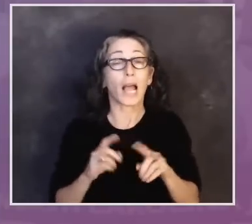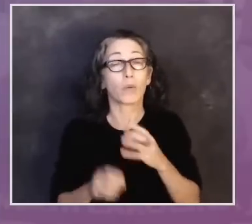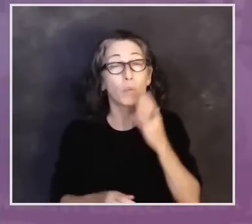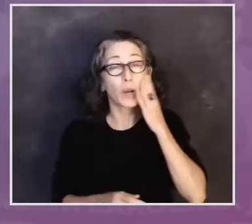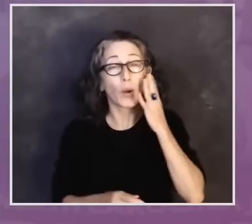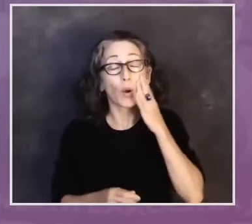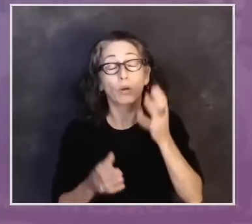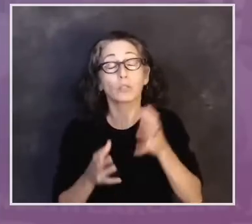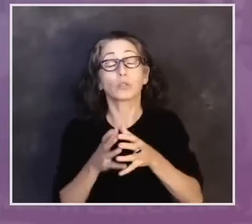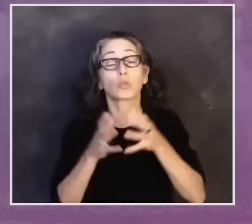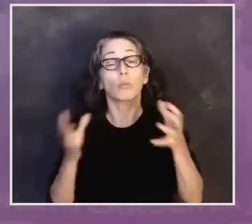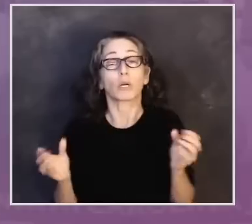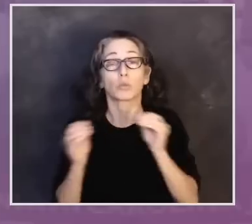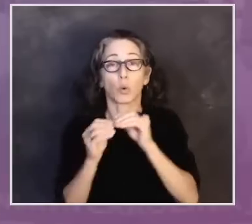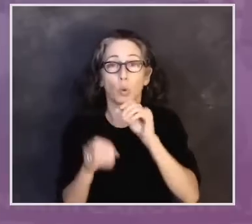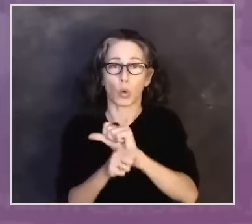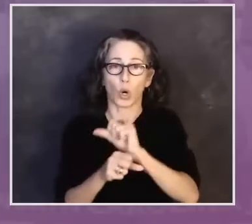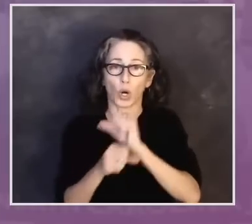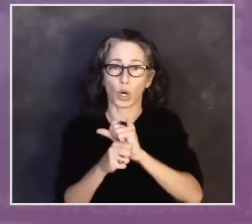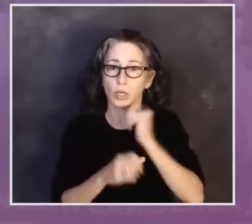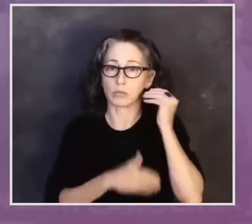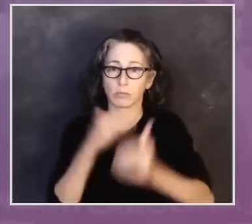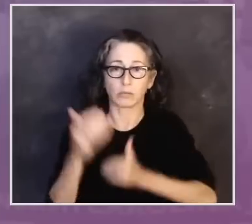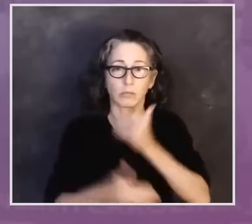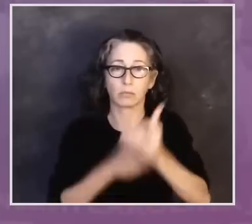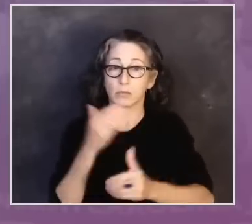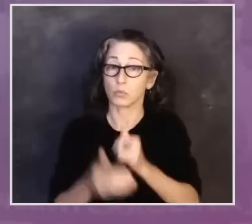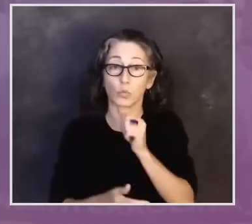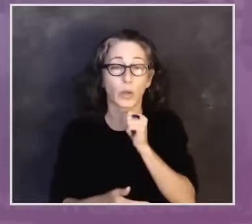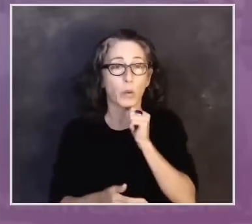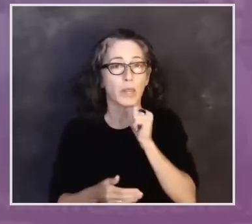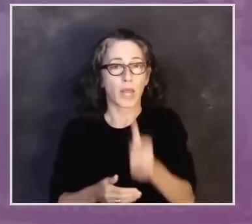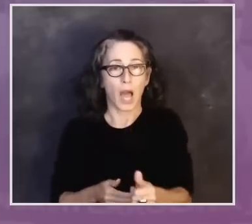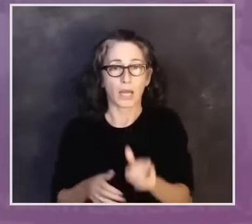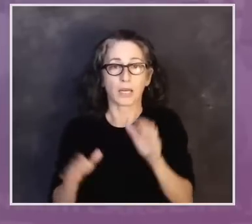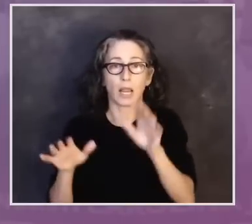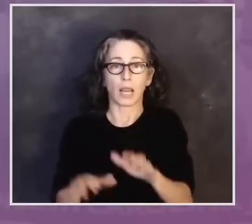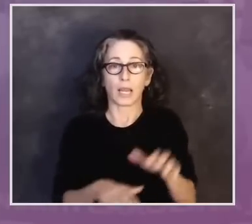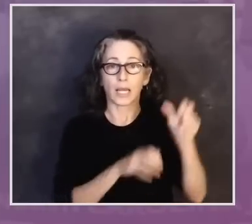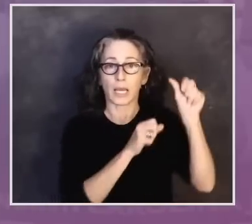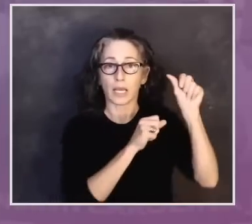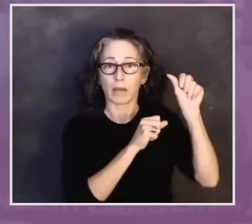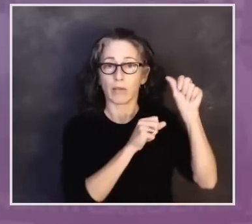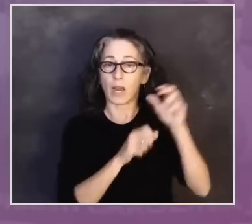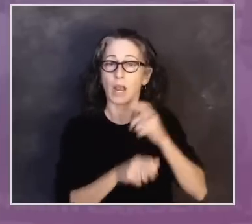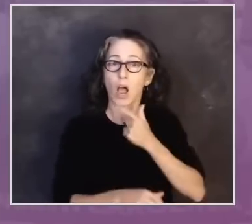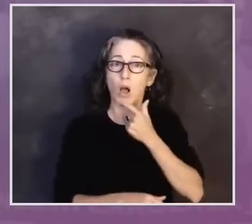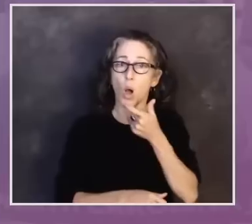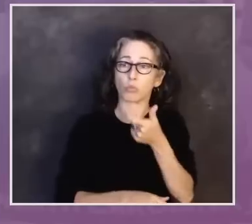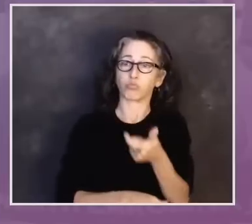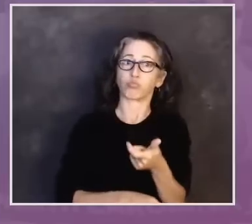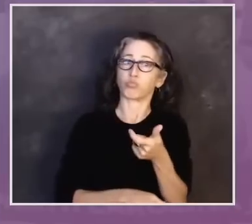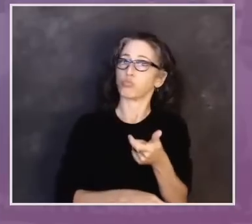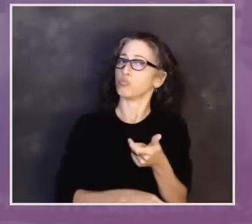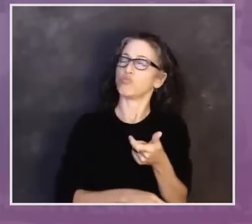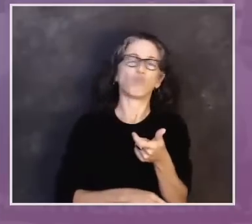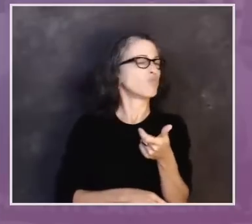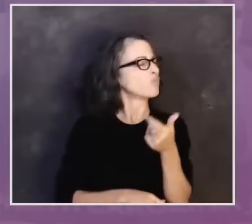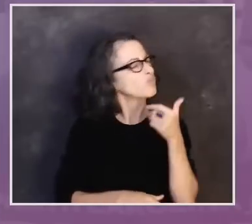IN THEIR BALLOTS, MYSELF INCLUDED. BUT WE KNOW THAT THERE'S SO MUCH WORK WE HAVE TO DO.